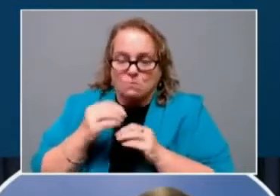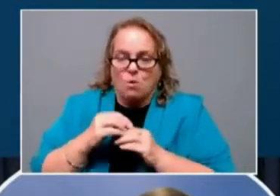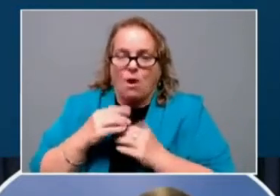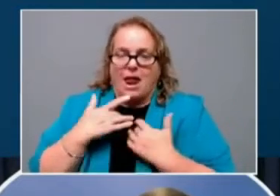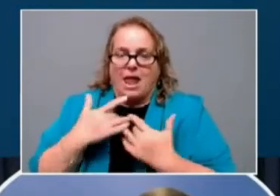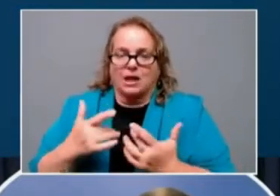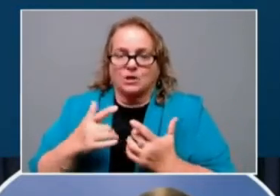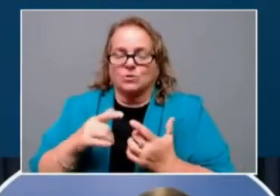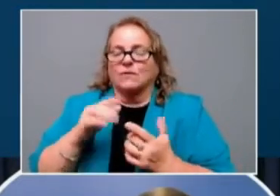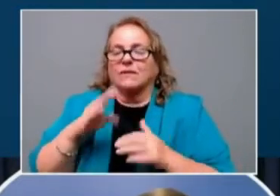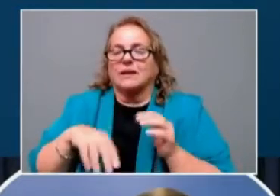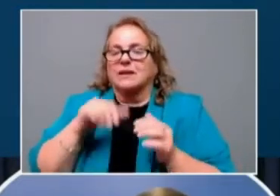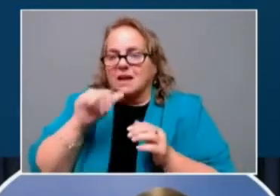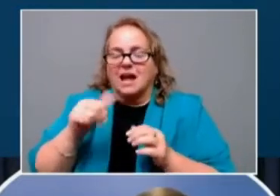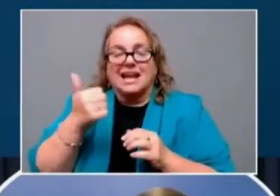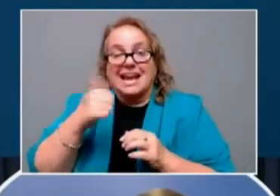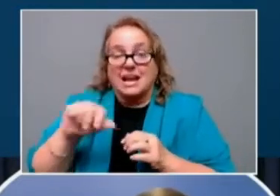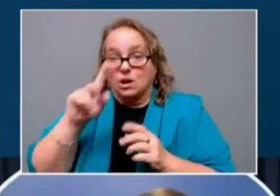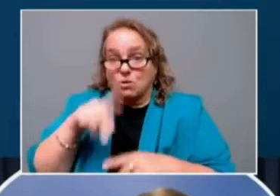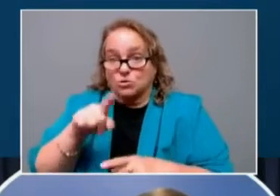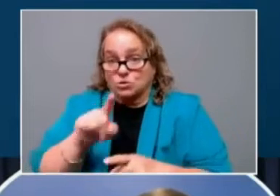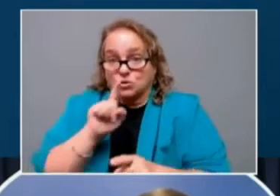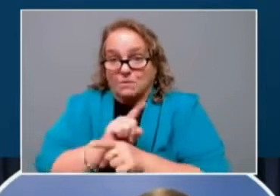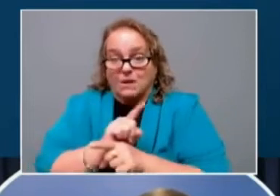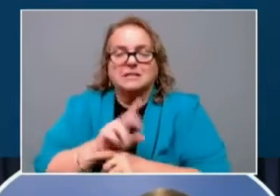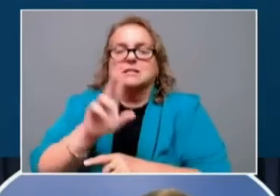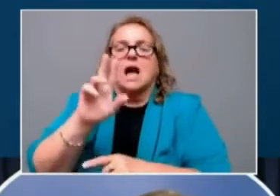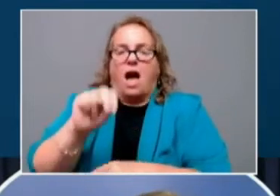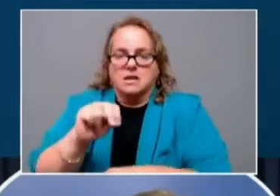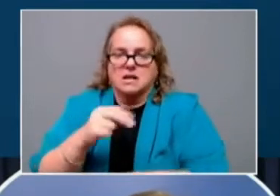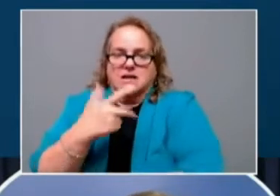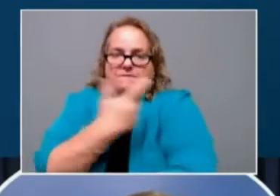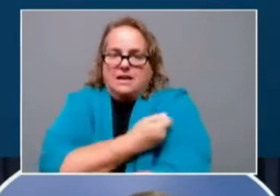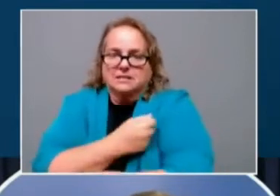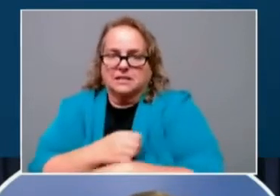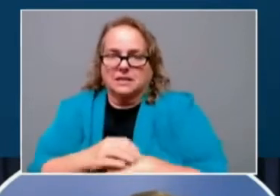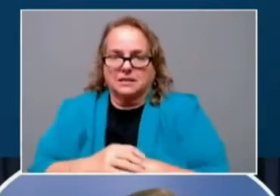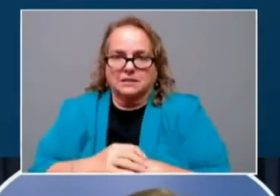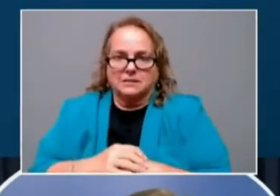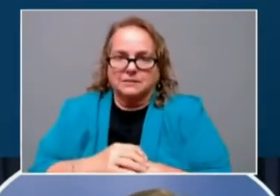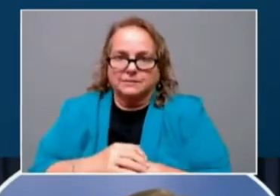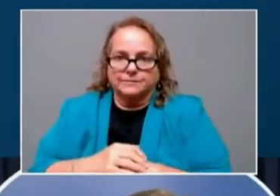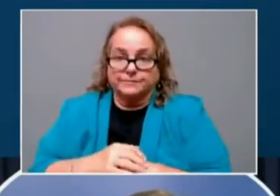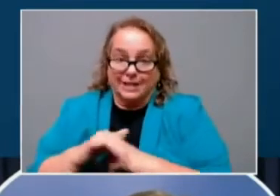you run into is unvaccinated in your county. That is a big concern and we